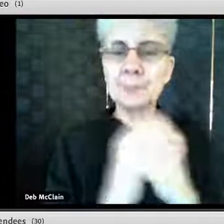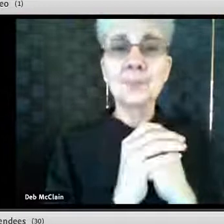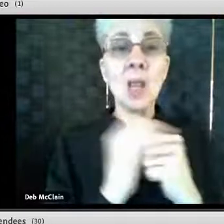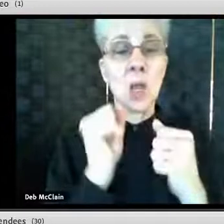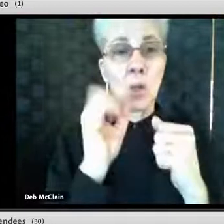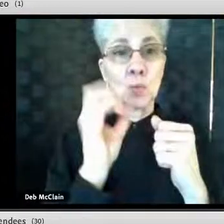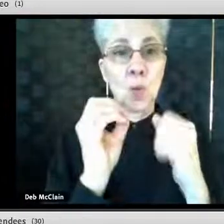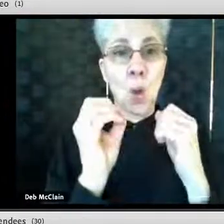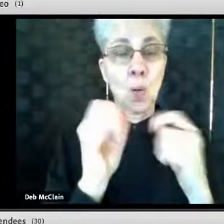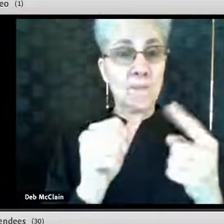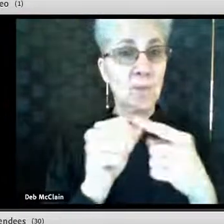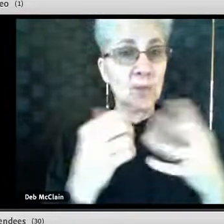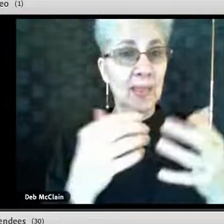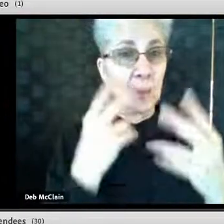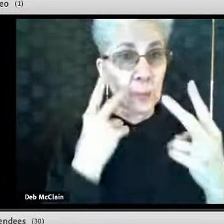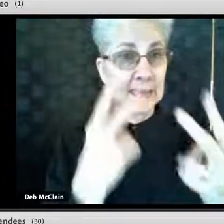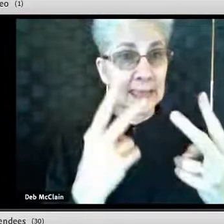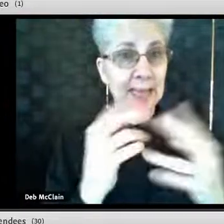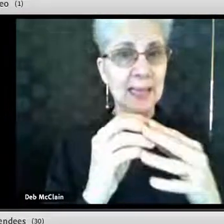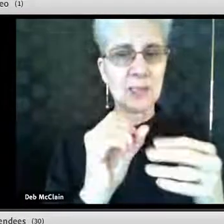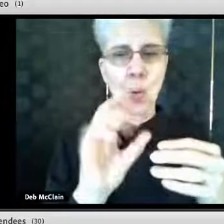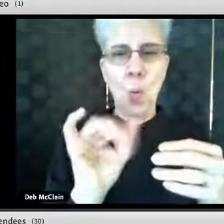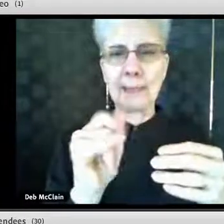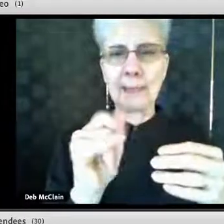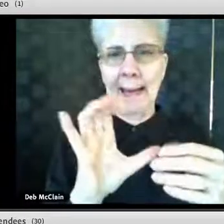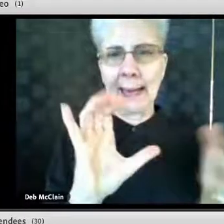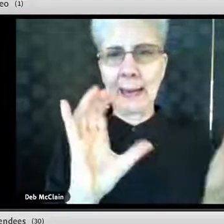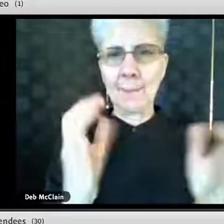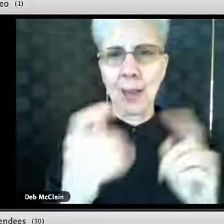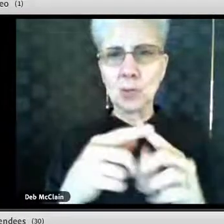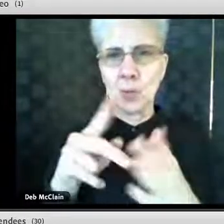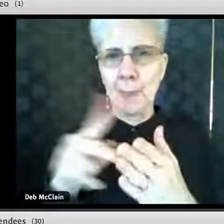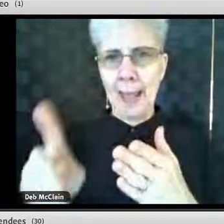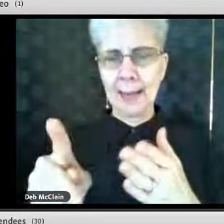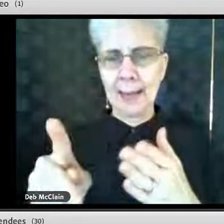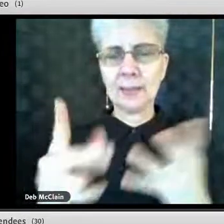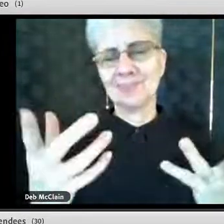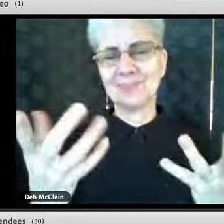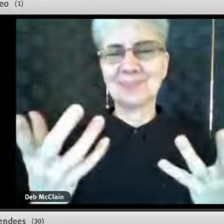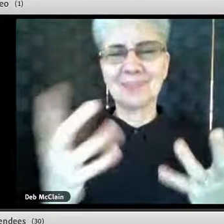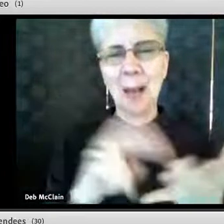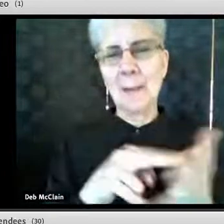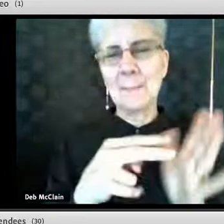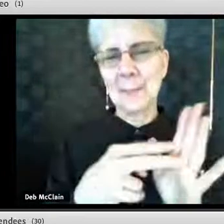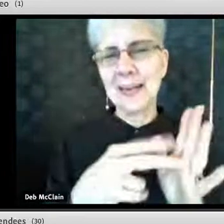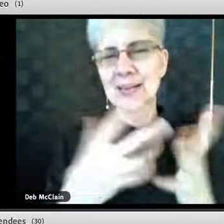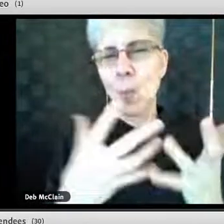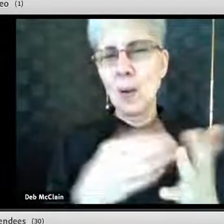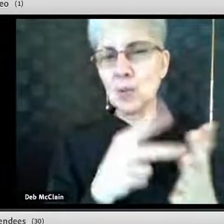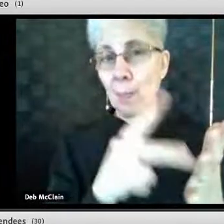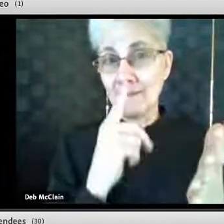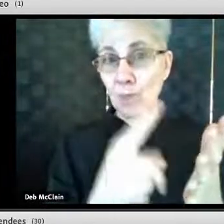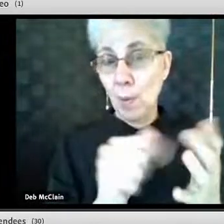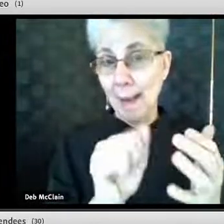So the first thing you're going to see is organic versus paid over here. Of course, that mean is did you pay for the ad,